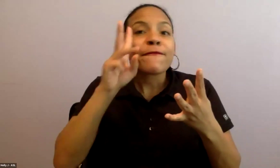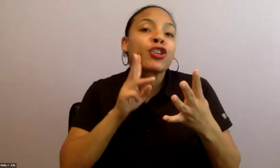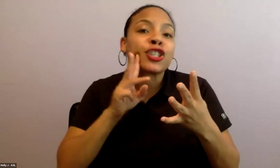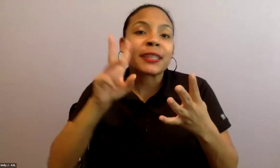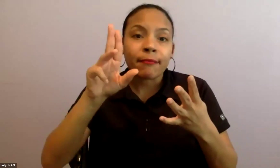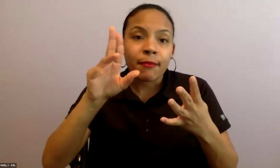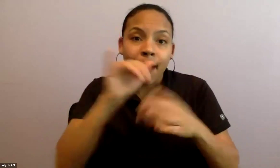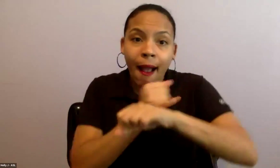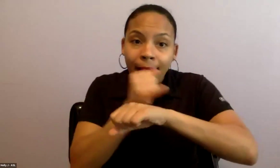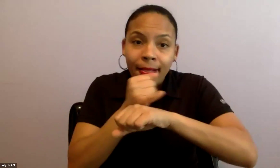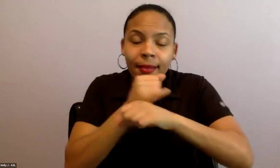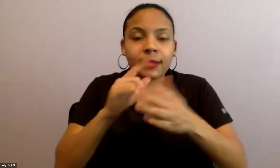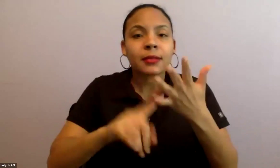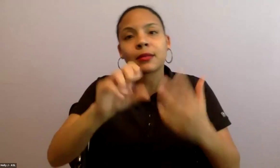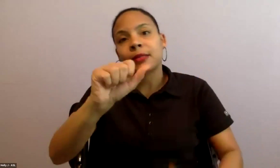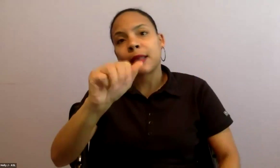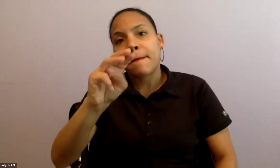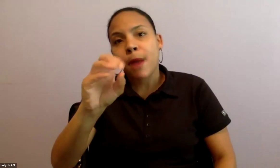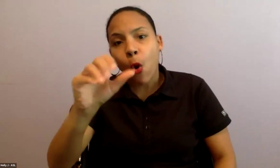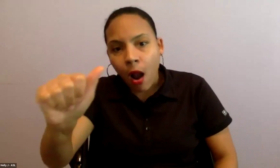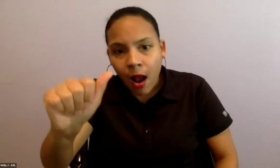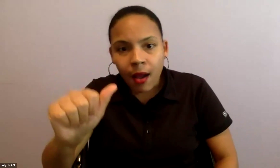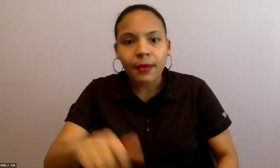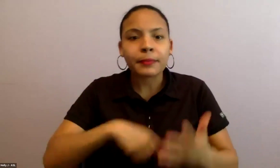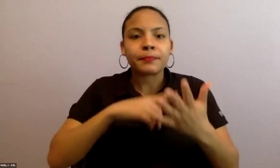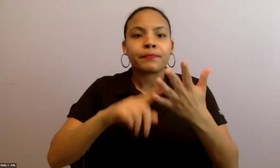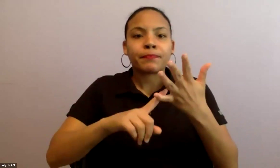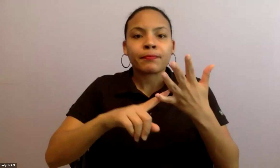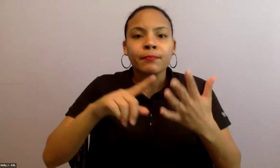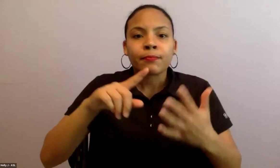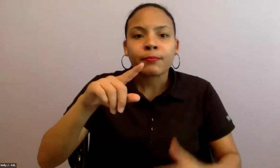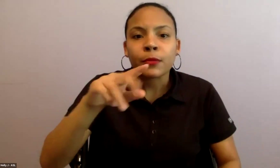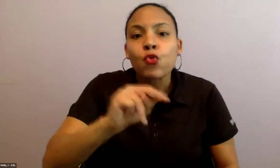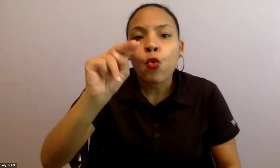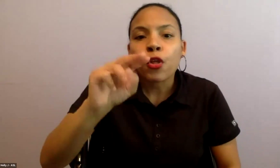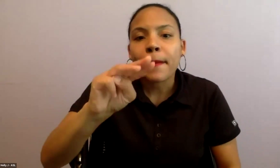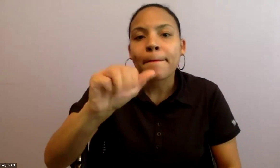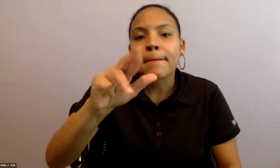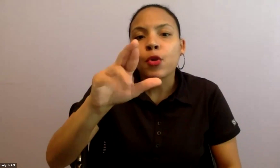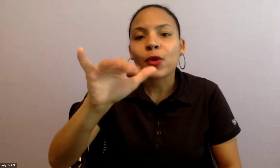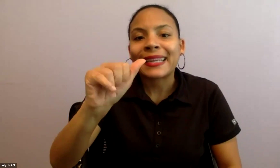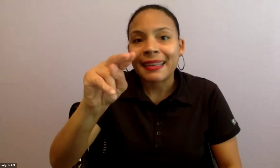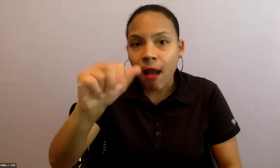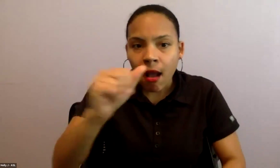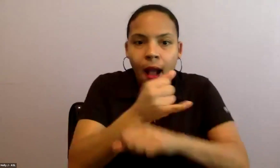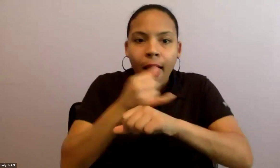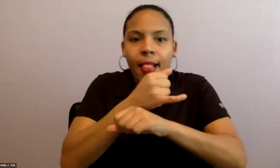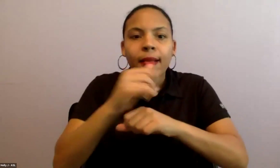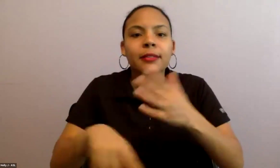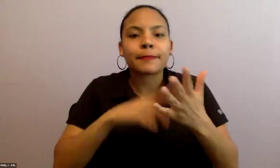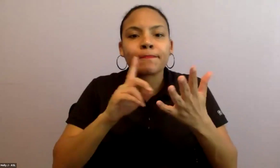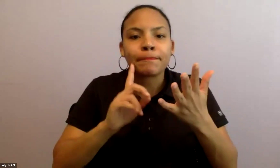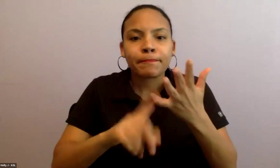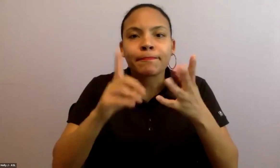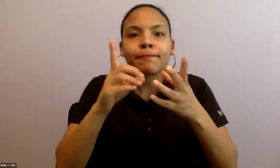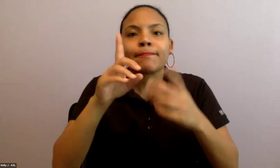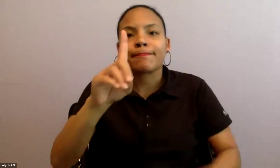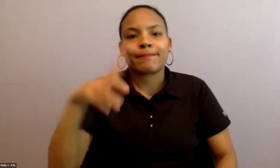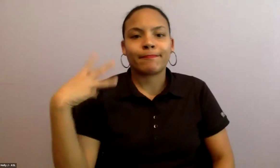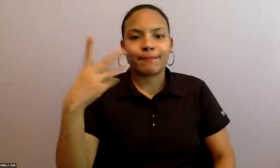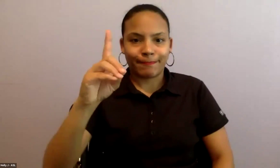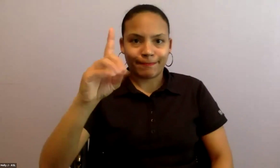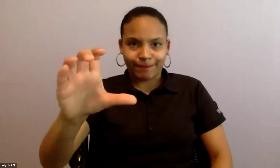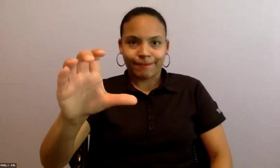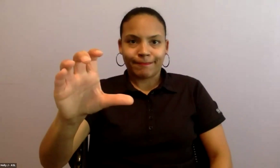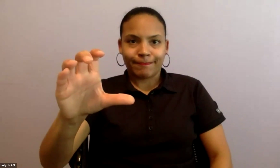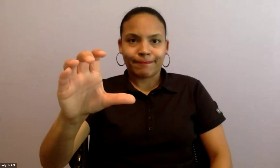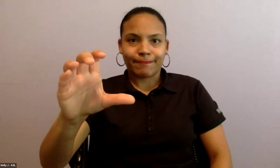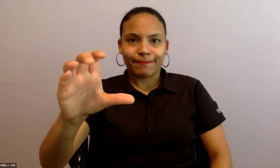American Samoa, and the District of Columbia. And, Leilani, we are not seeing it at all now.